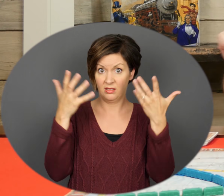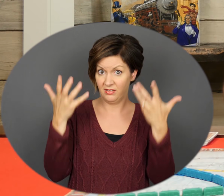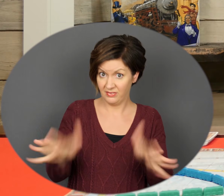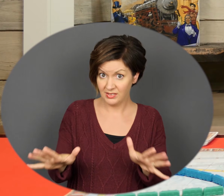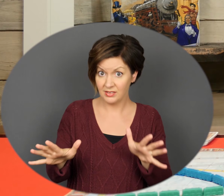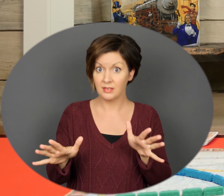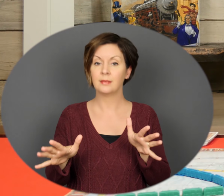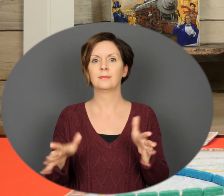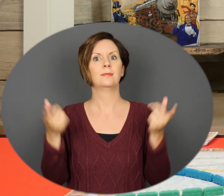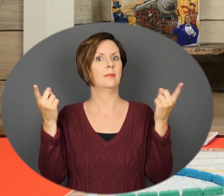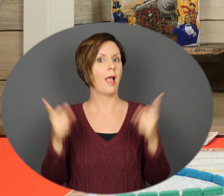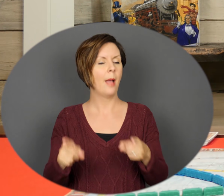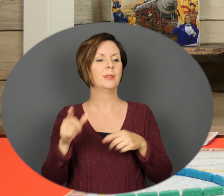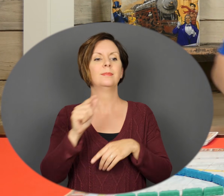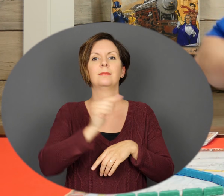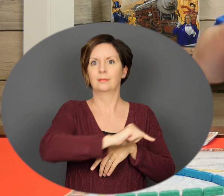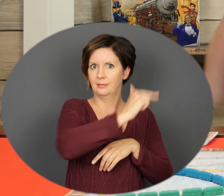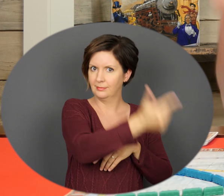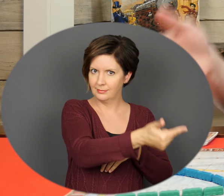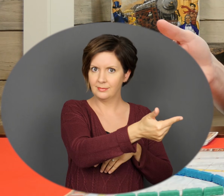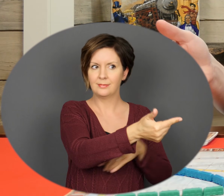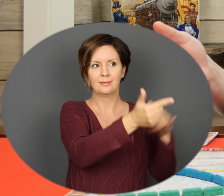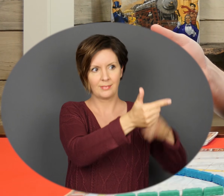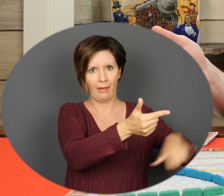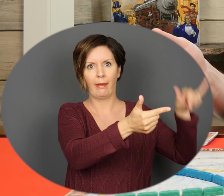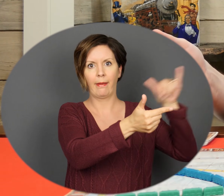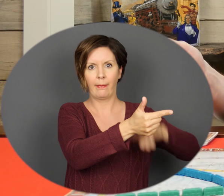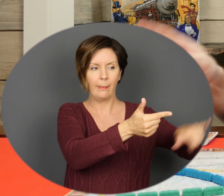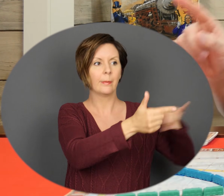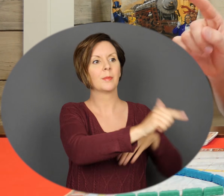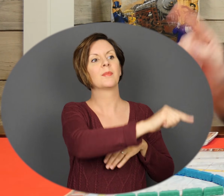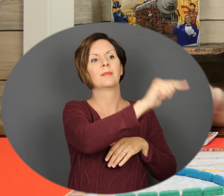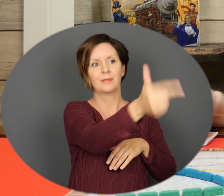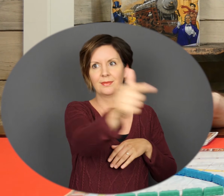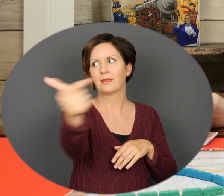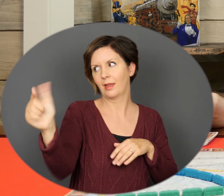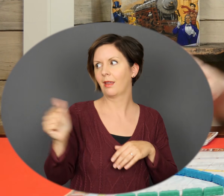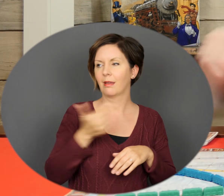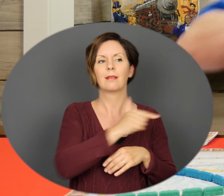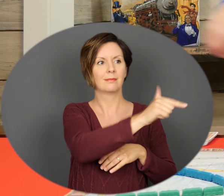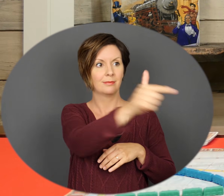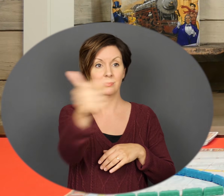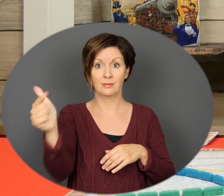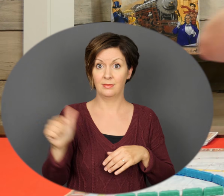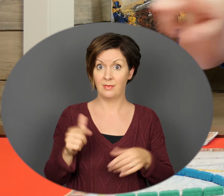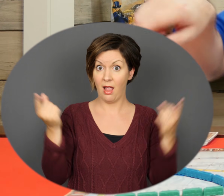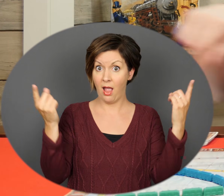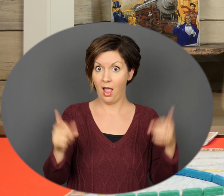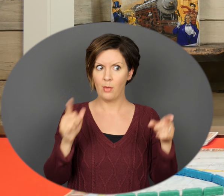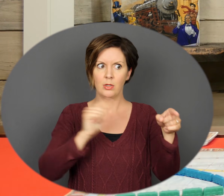drawing new destination tickets, then the next player in clockwise order will take their turn and around and around you'll go like this